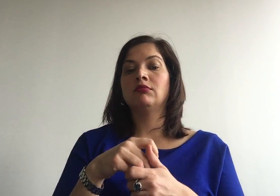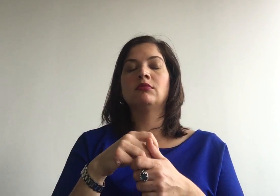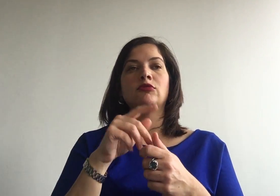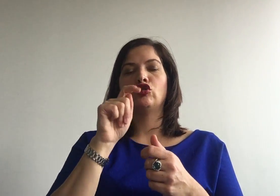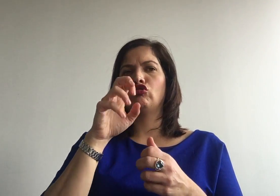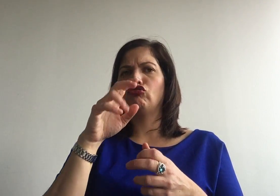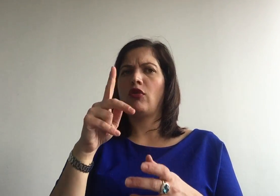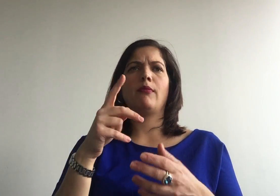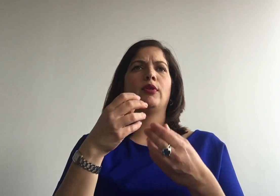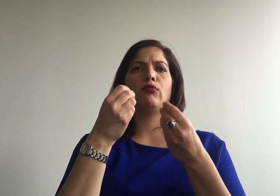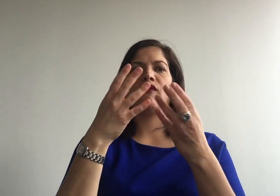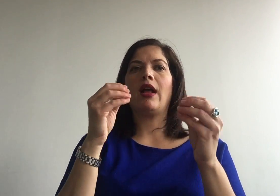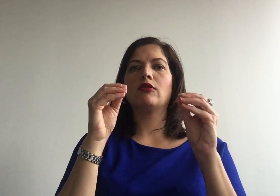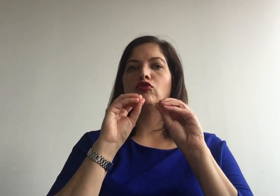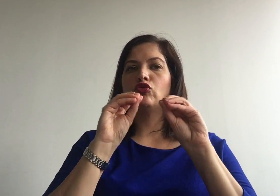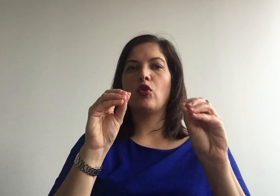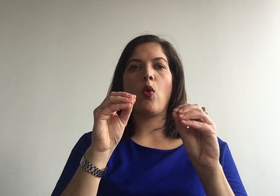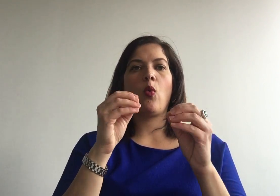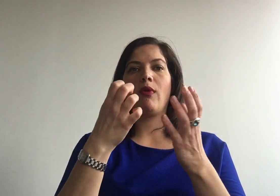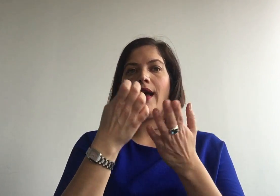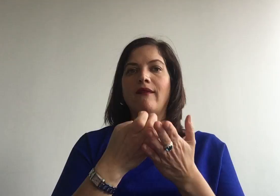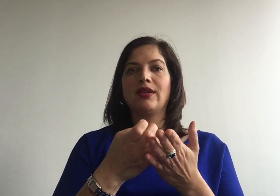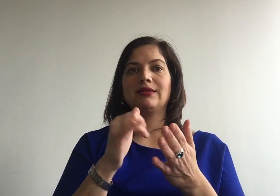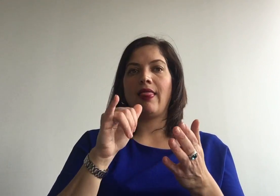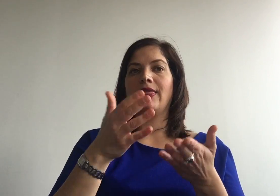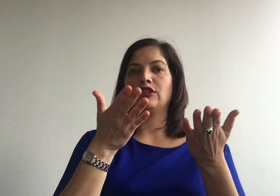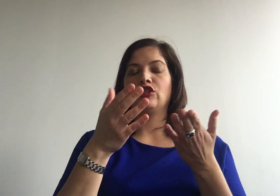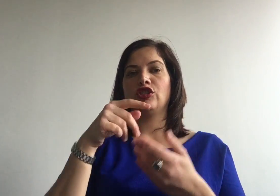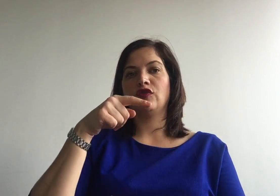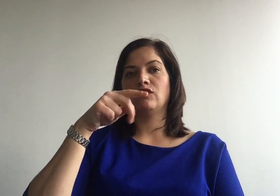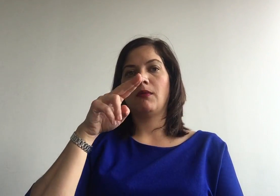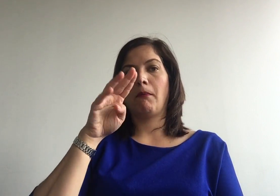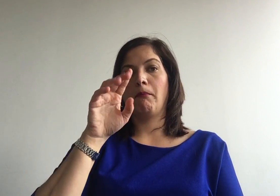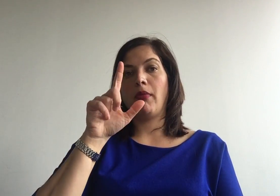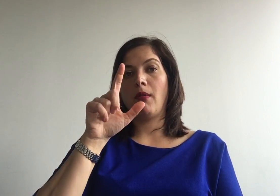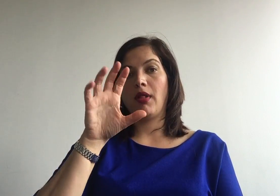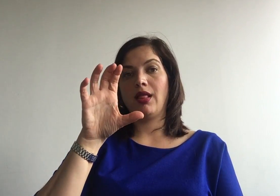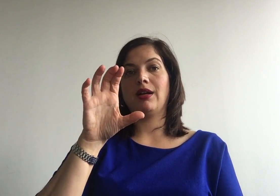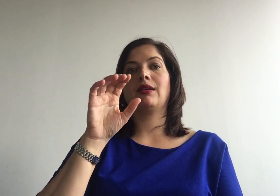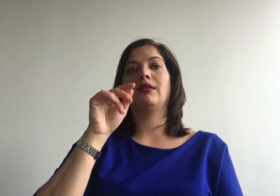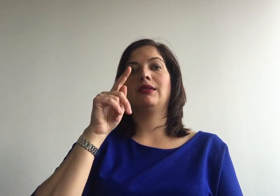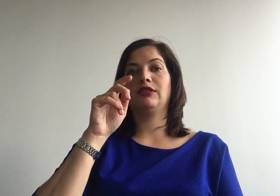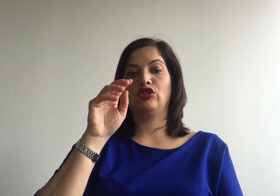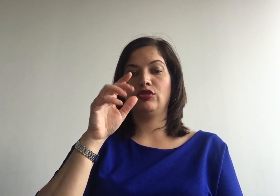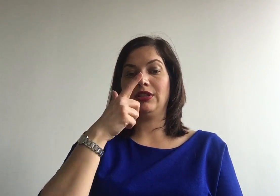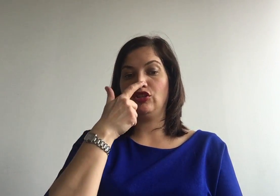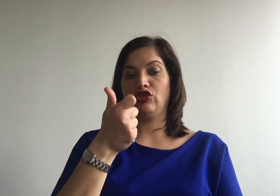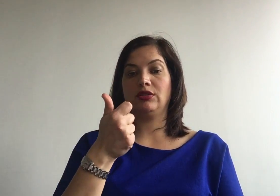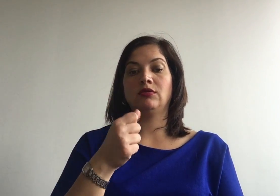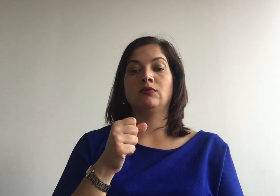Trump provided no evidence that this EO serves the public interest.